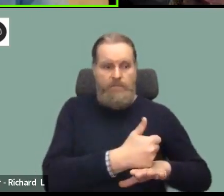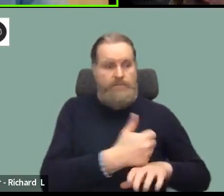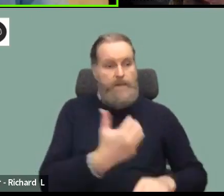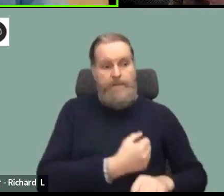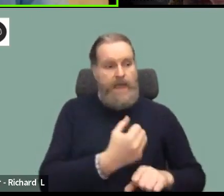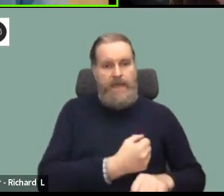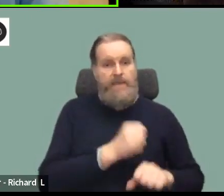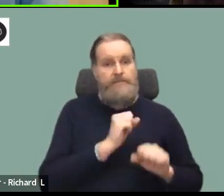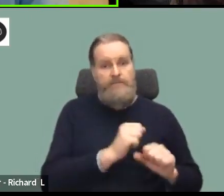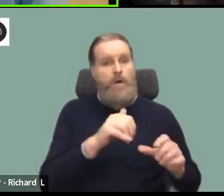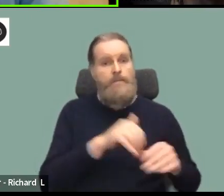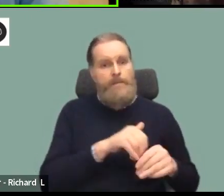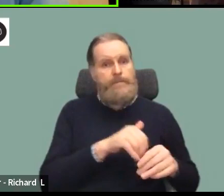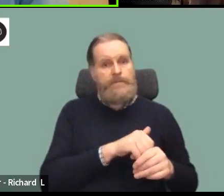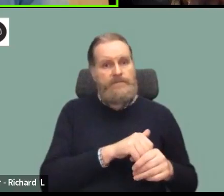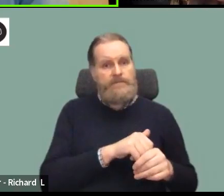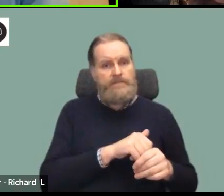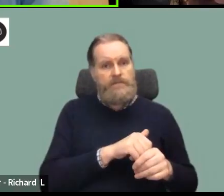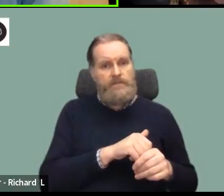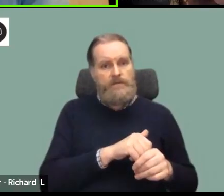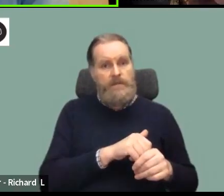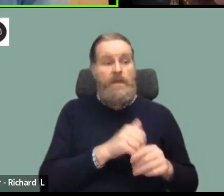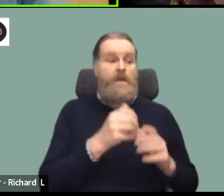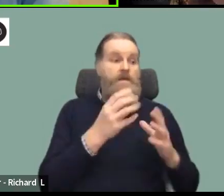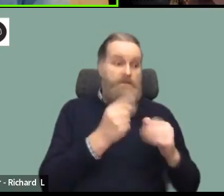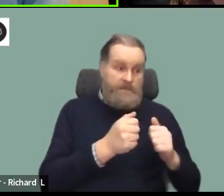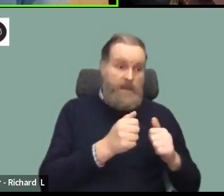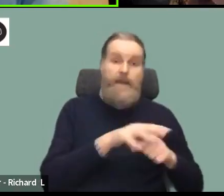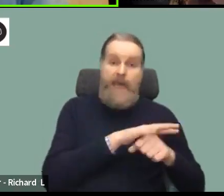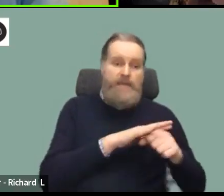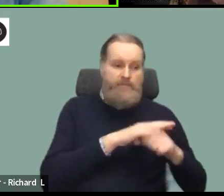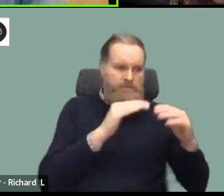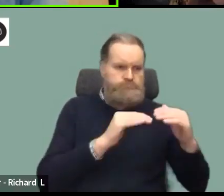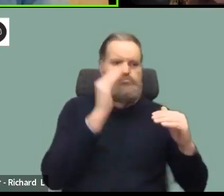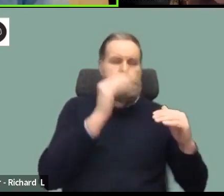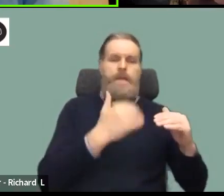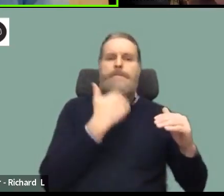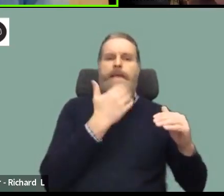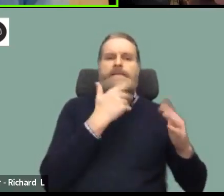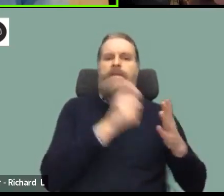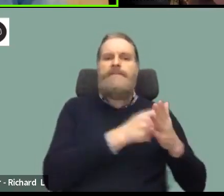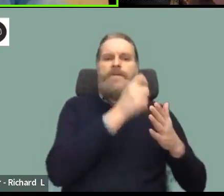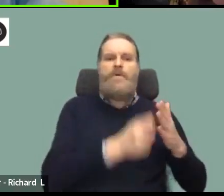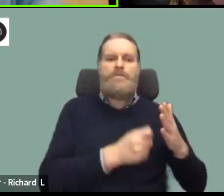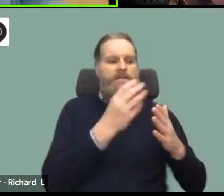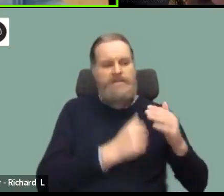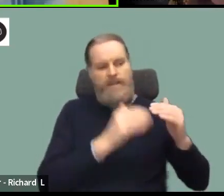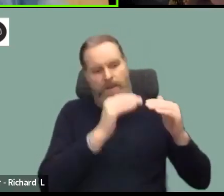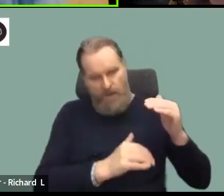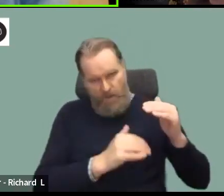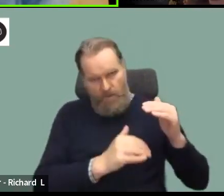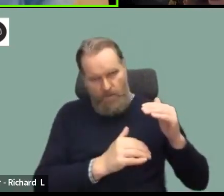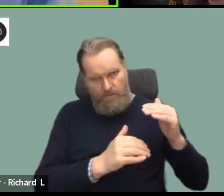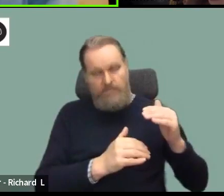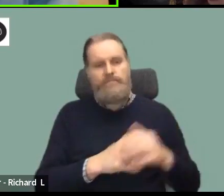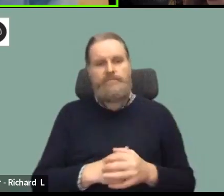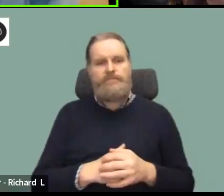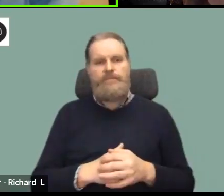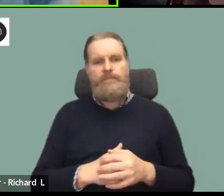will be devolved pay for some of will be devolved pay for some of our members in Wales, some about the law there. areas, got over the got over the threshold not all. So we not all. So we are conscious of